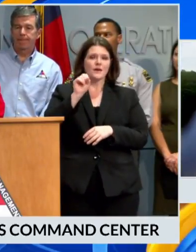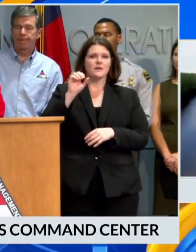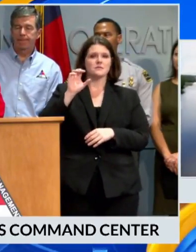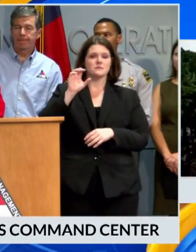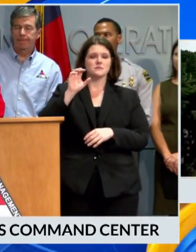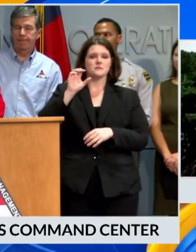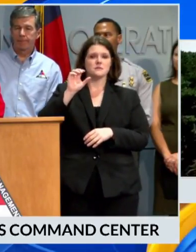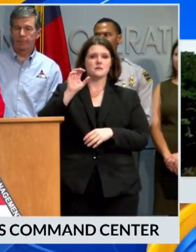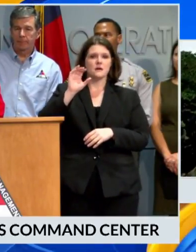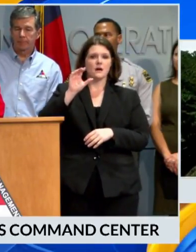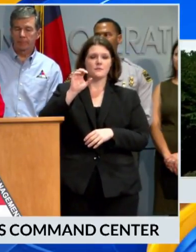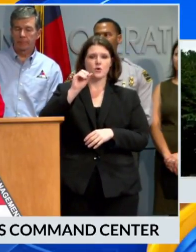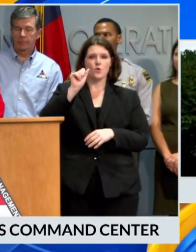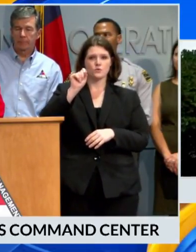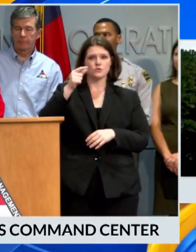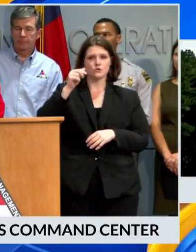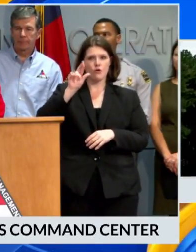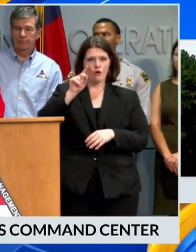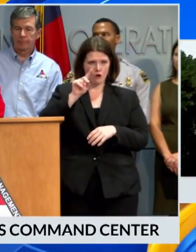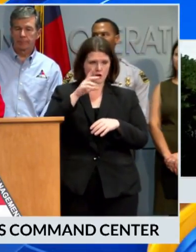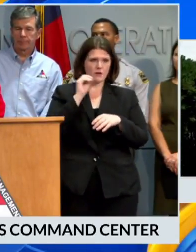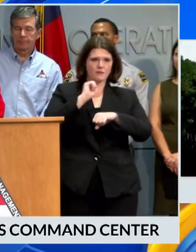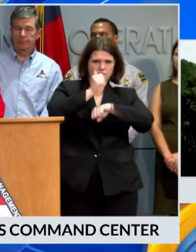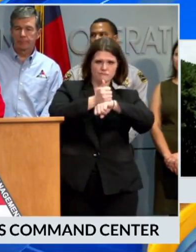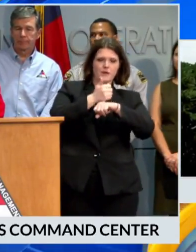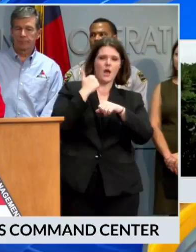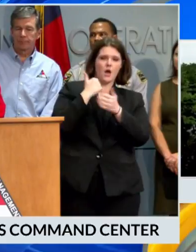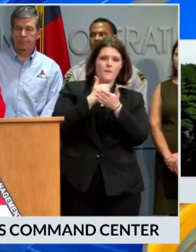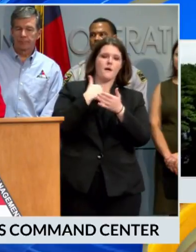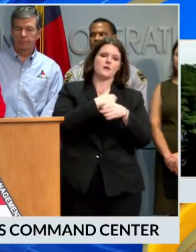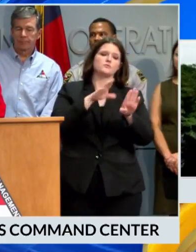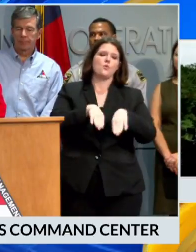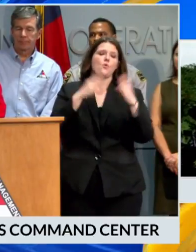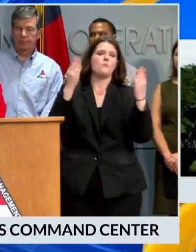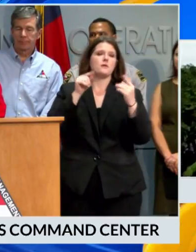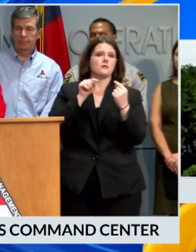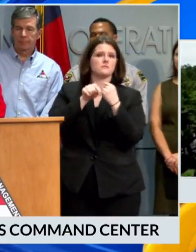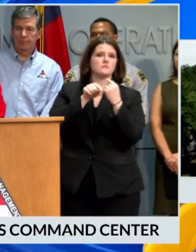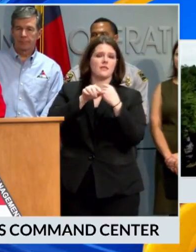REQUEST FOR THE MARINE VESSEL CAPE RAY, THE COAST GUARD, THE